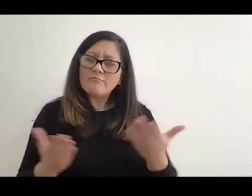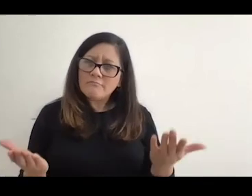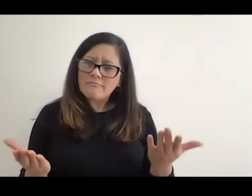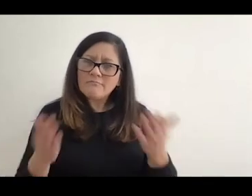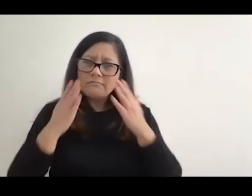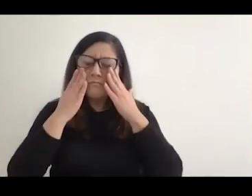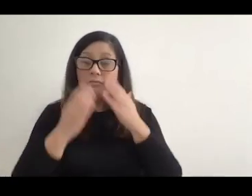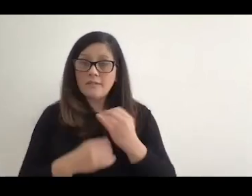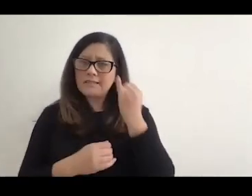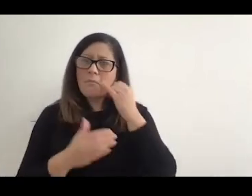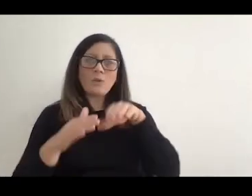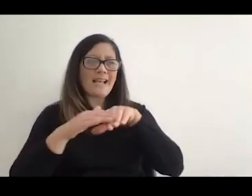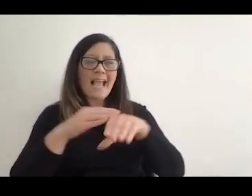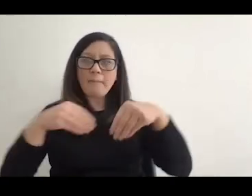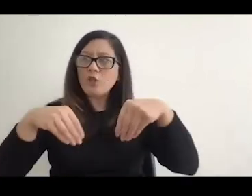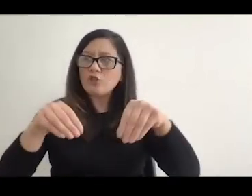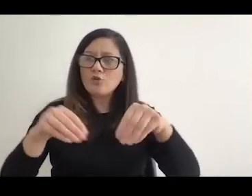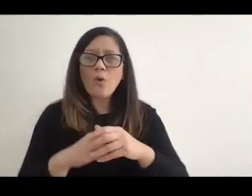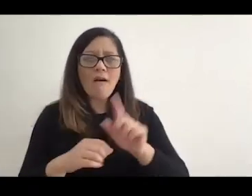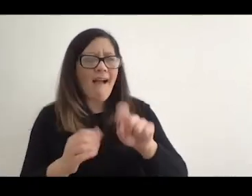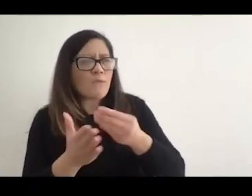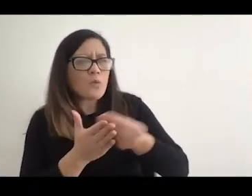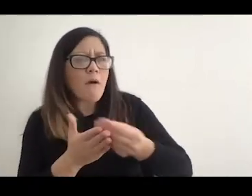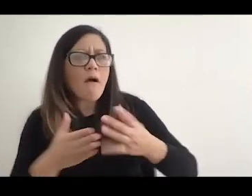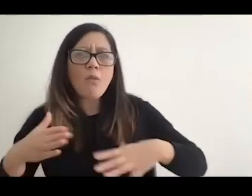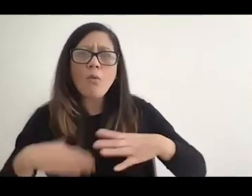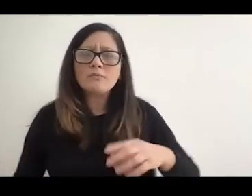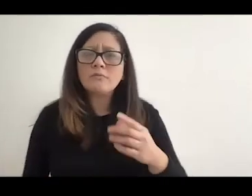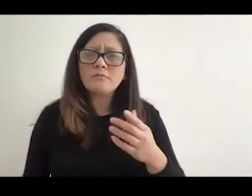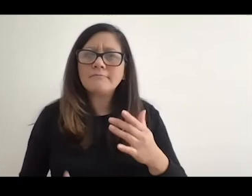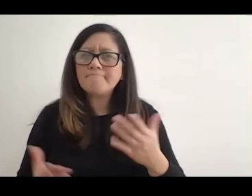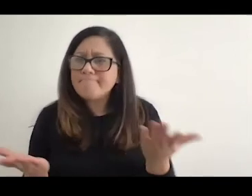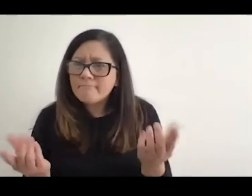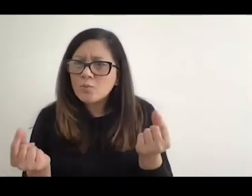What if I came into the store and then had to purchase something?